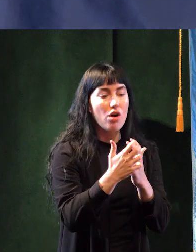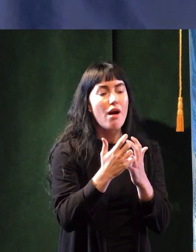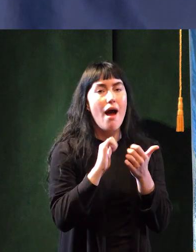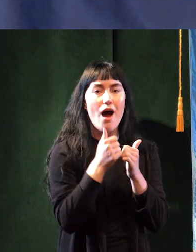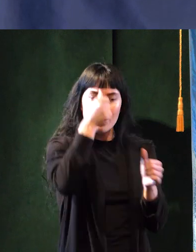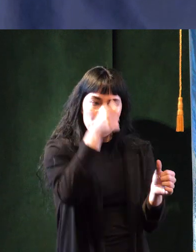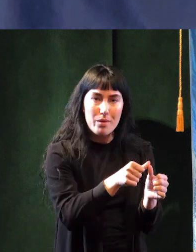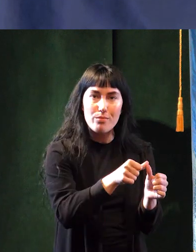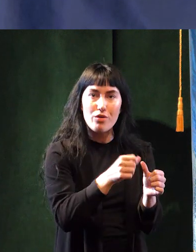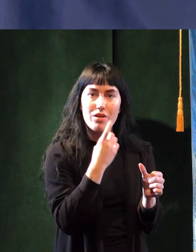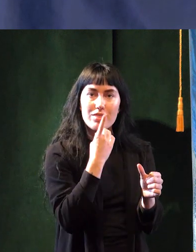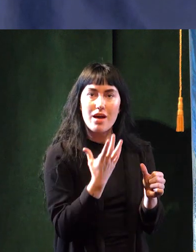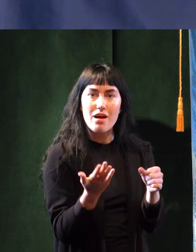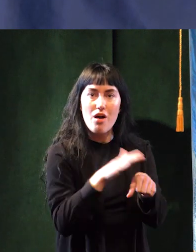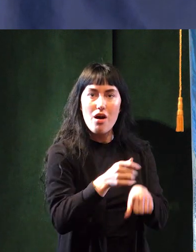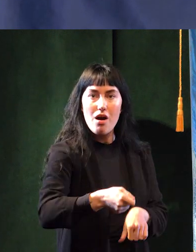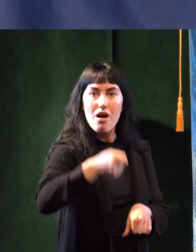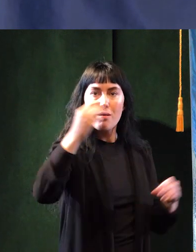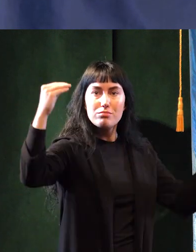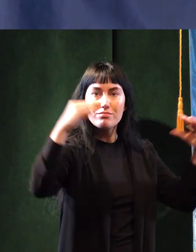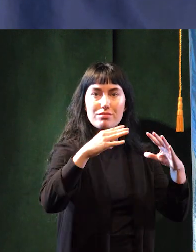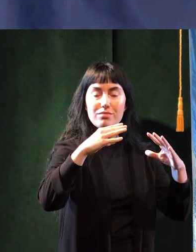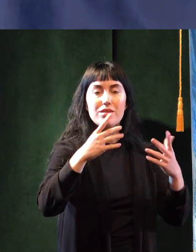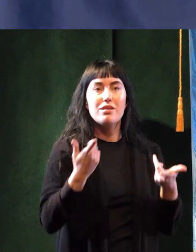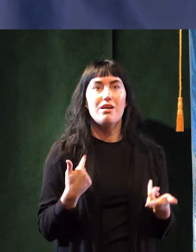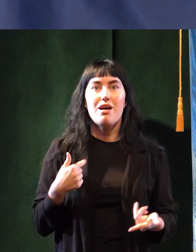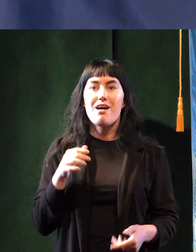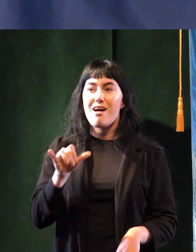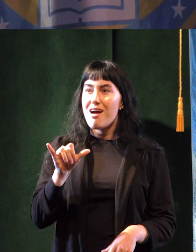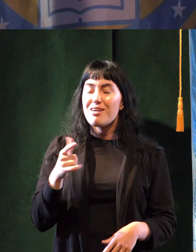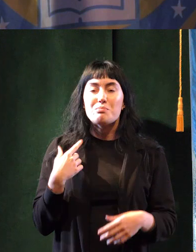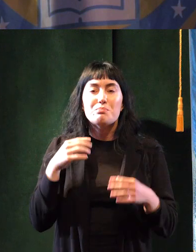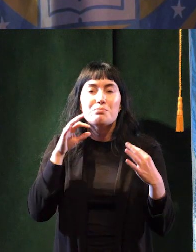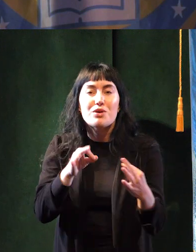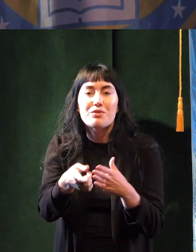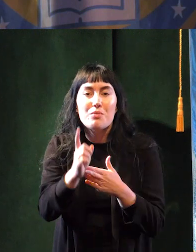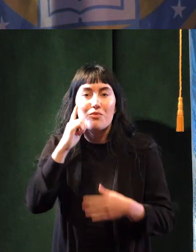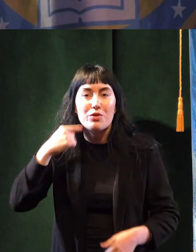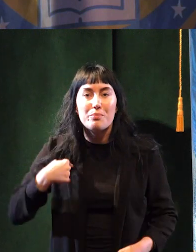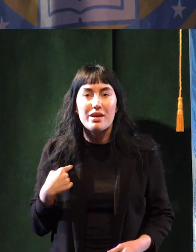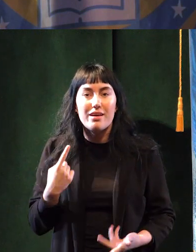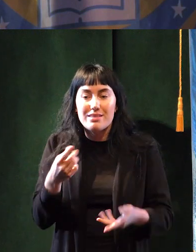one only remembers to turn on the light oh well that was a moment of such